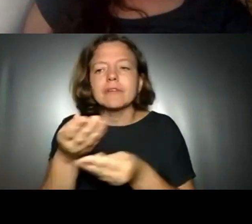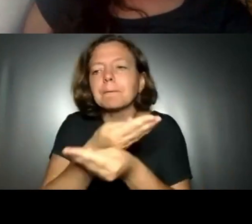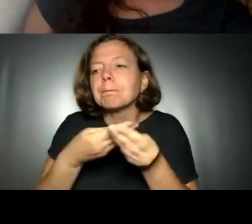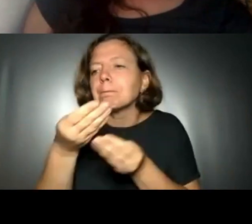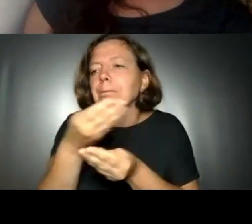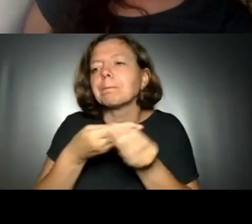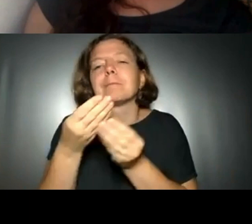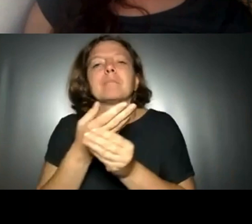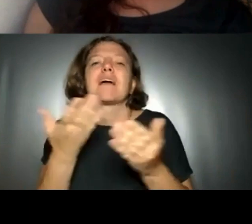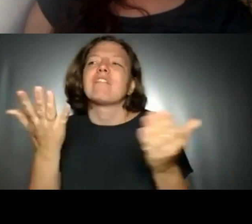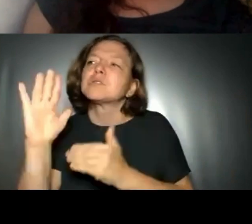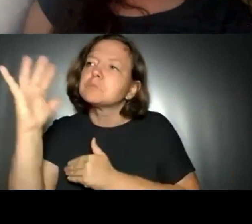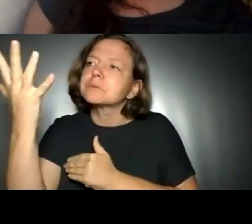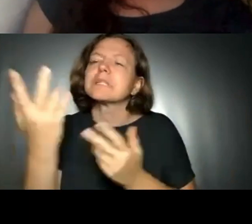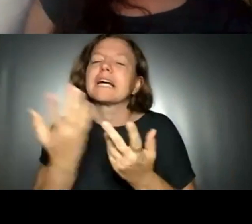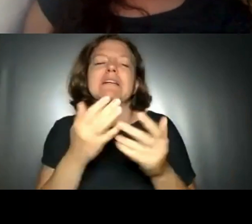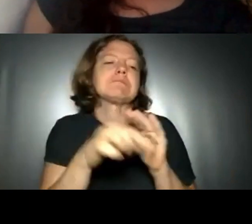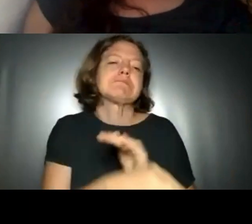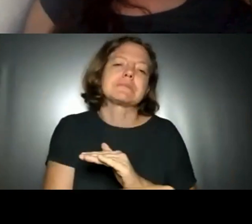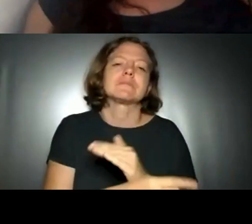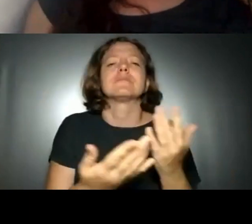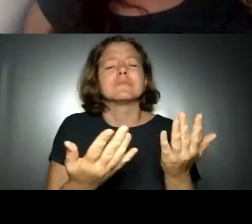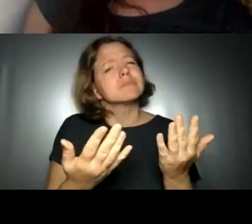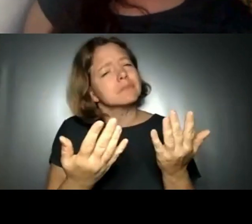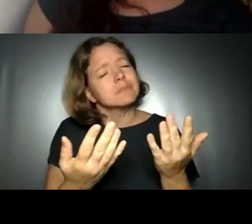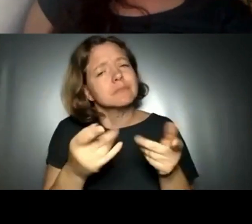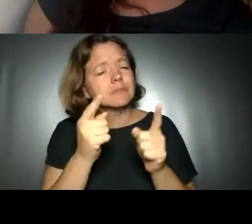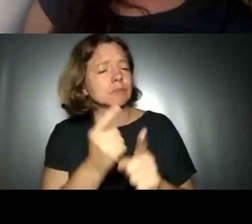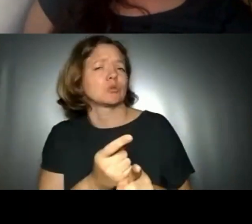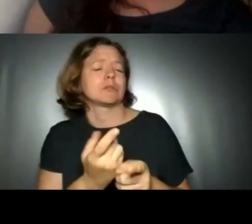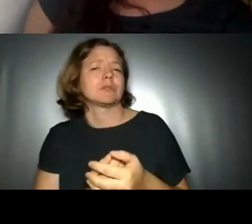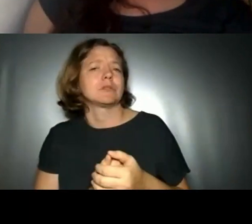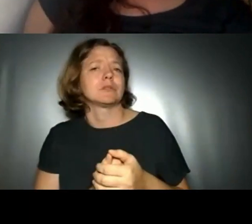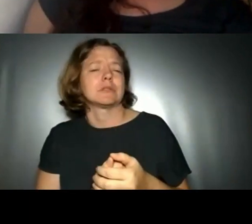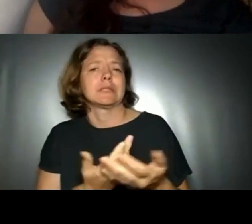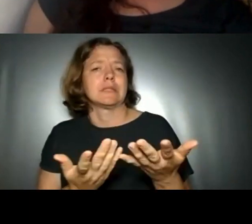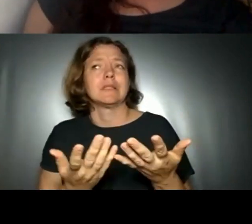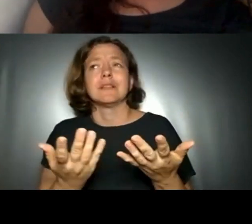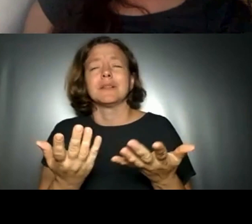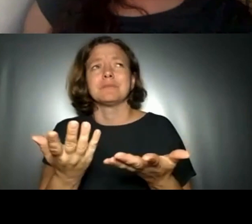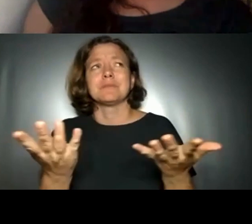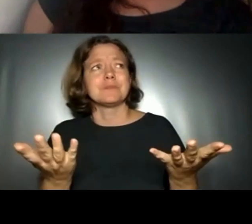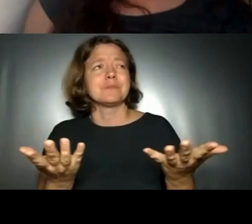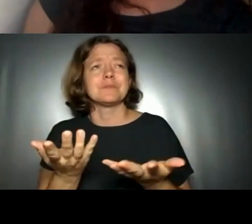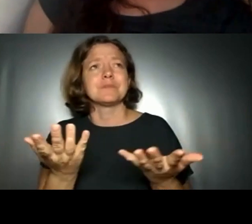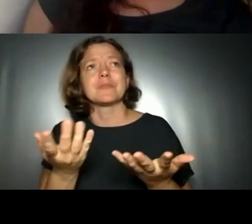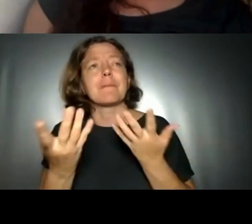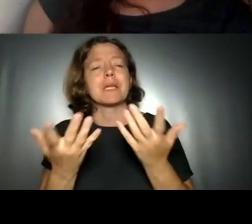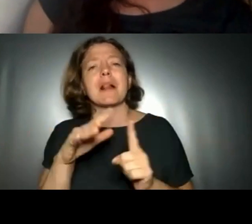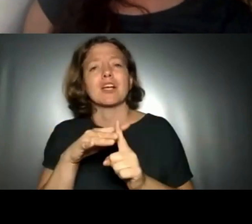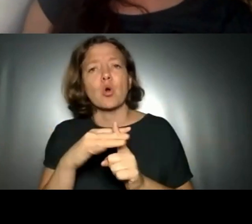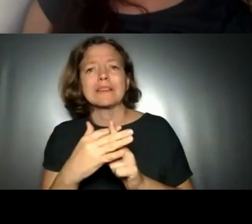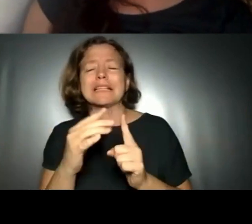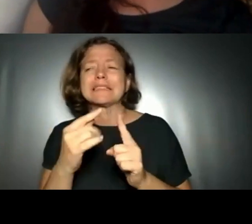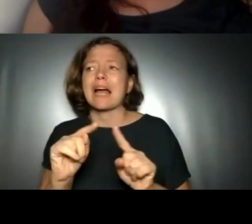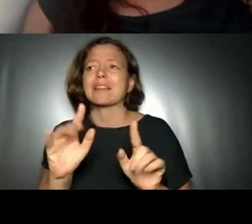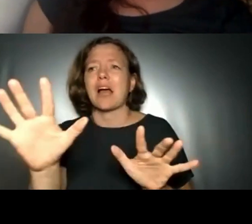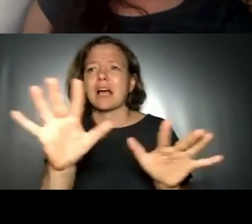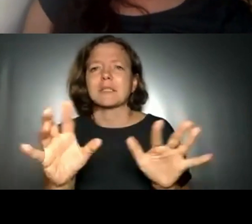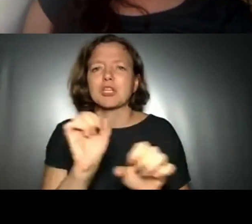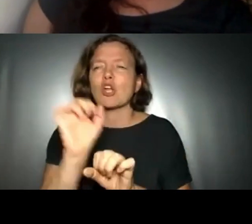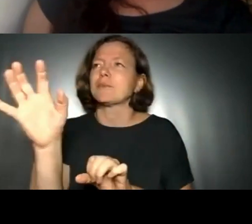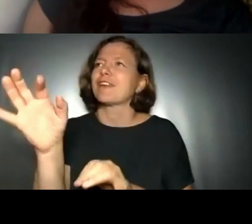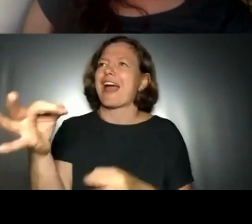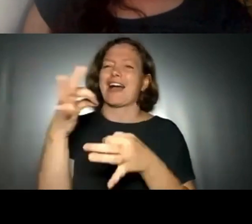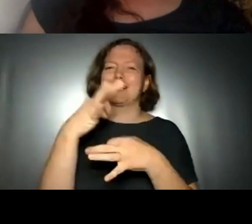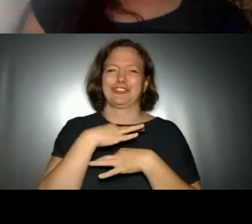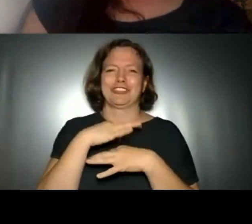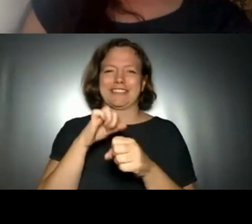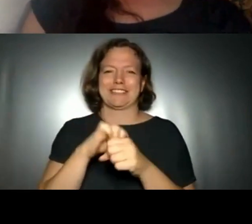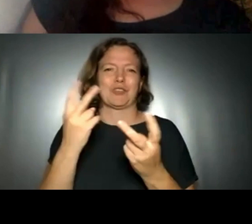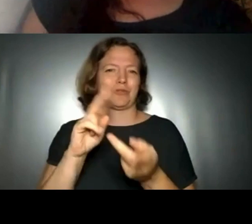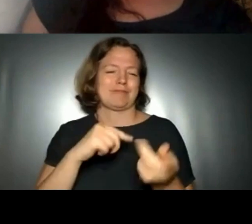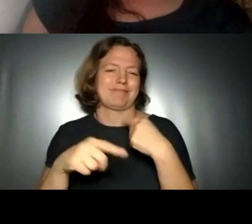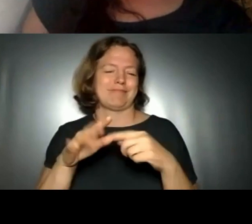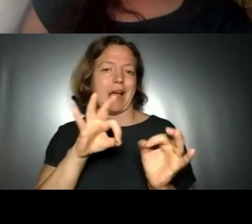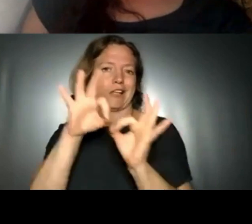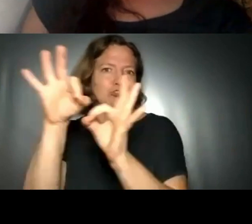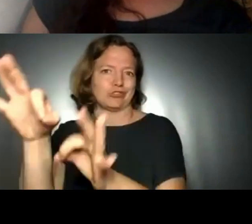sometimes even an input from a different context can inspire an idea or a new approach to demanding access and safety.